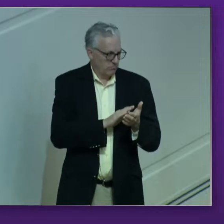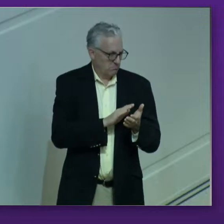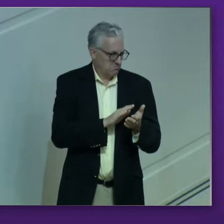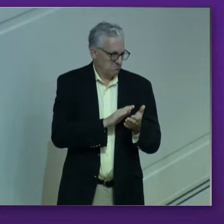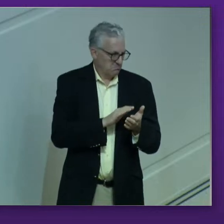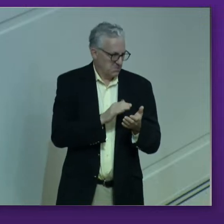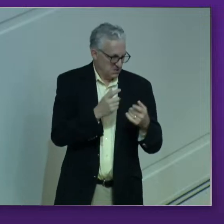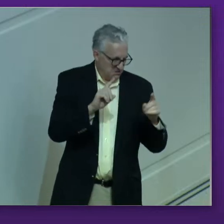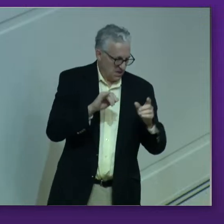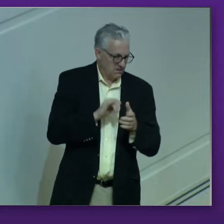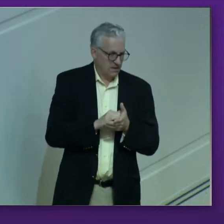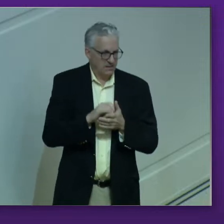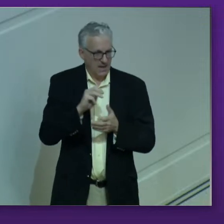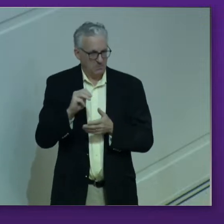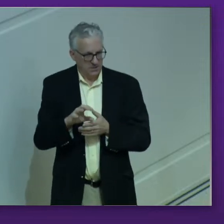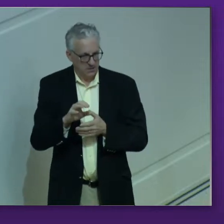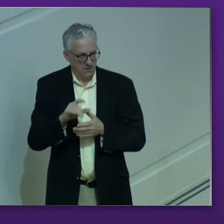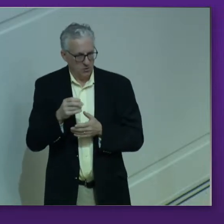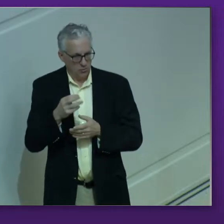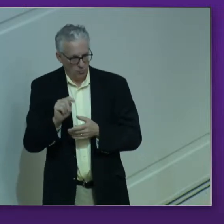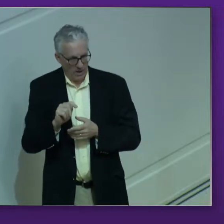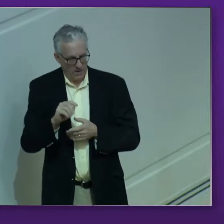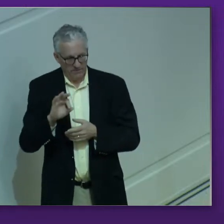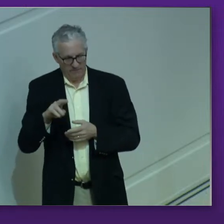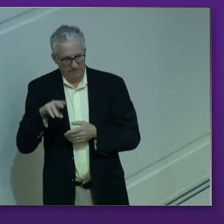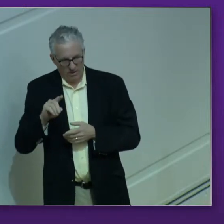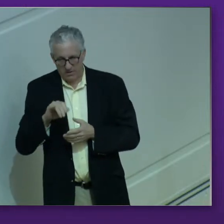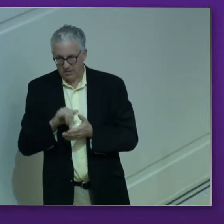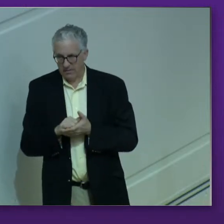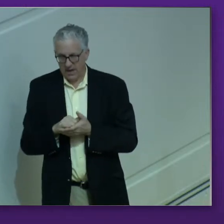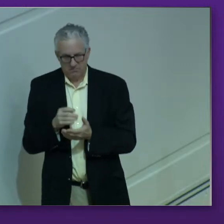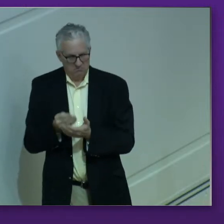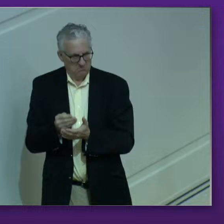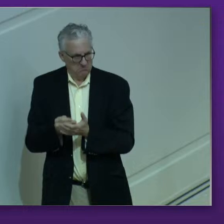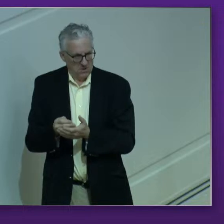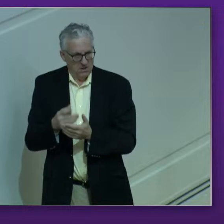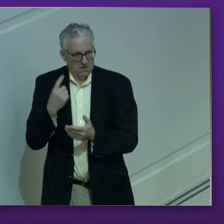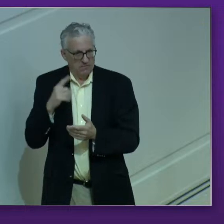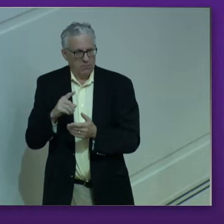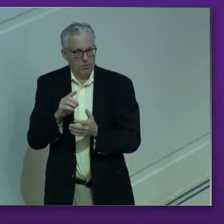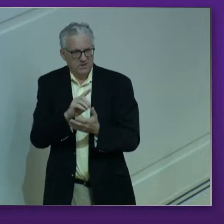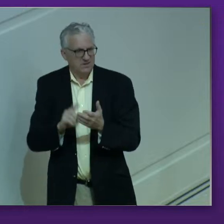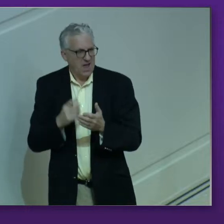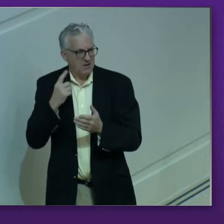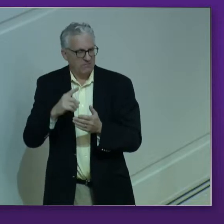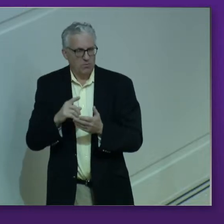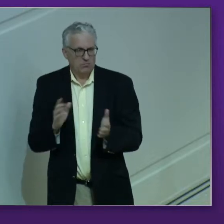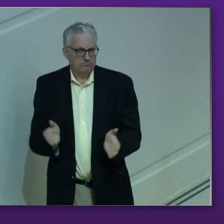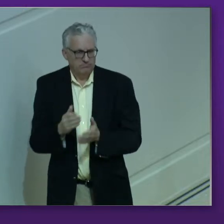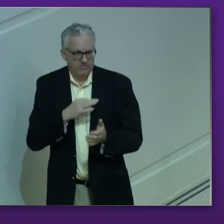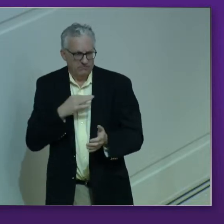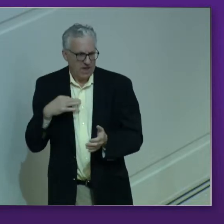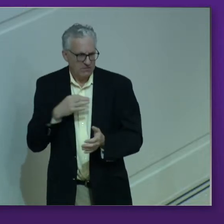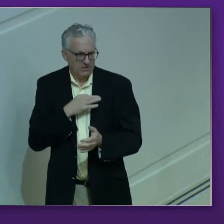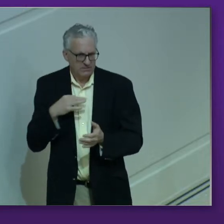OUTSIDE OF THE BOX. ABOUT WAYS IN WHICH WE CAN SUPPORT STUDENT SUCCESS THAT PROGRAM IS OUR MC